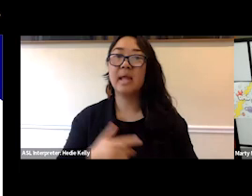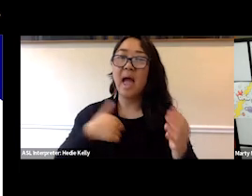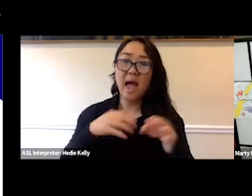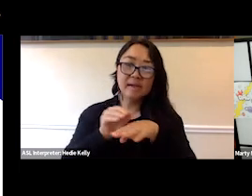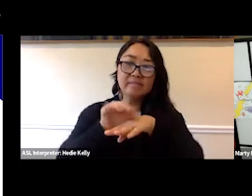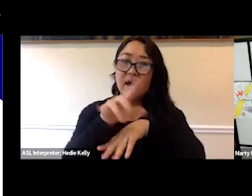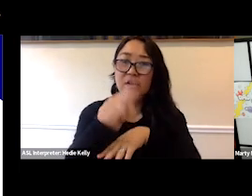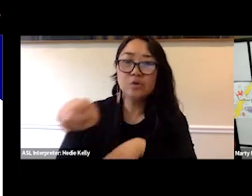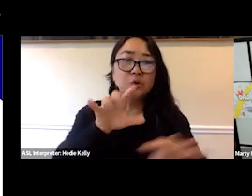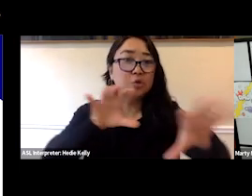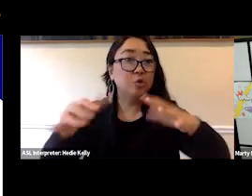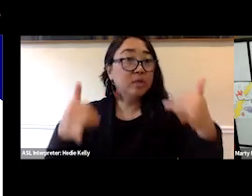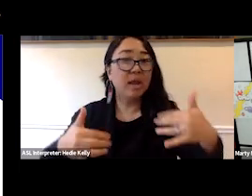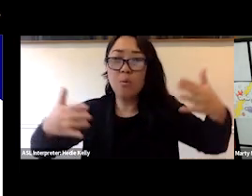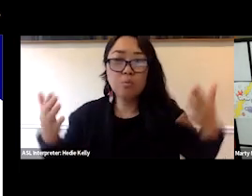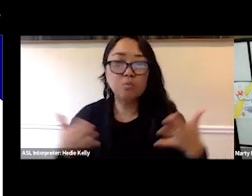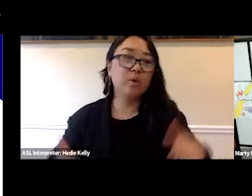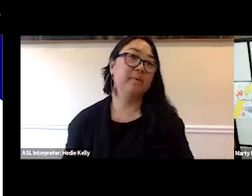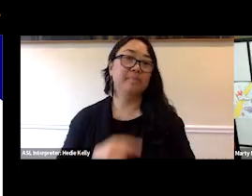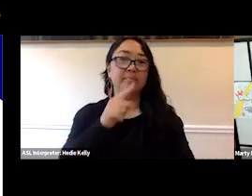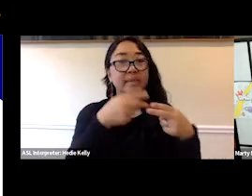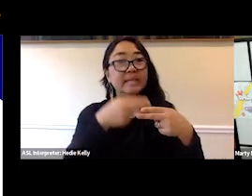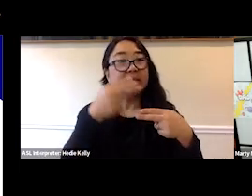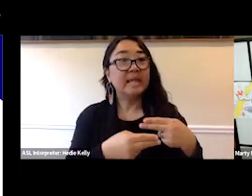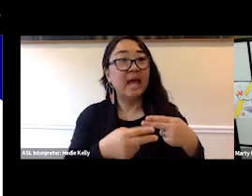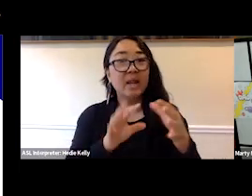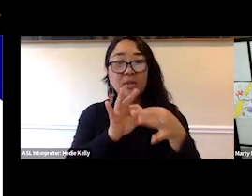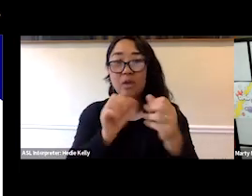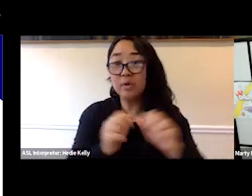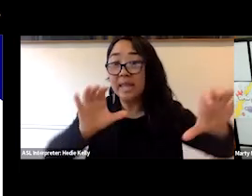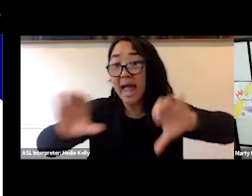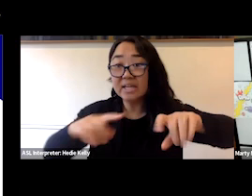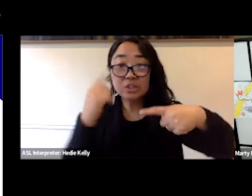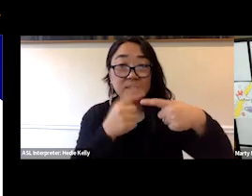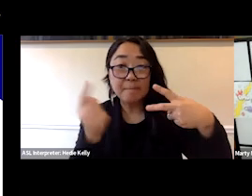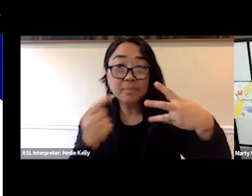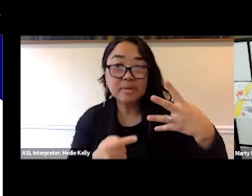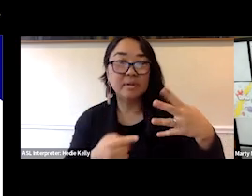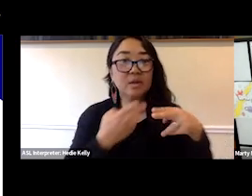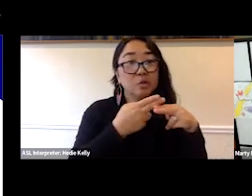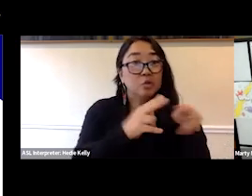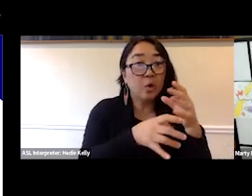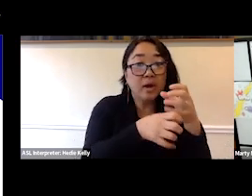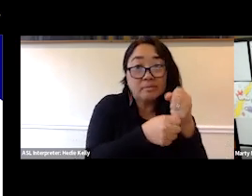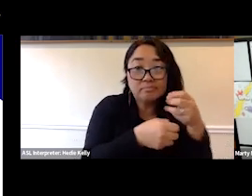So on this slide, in terms of action steps, we have short term actions and we have a future focus.